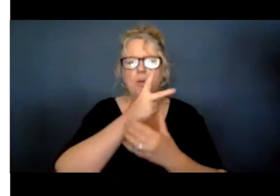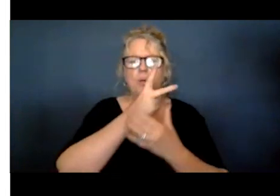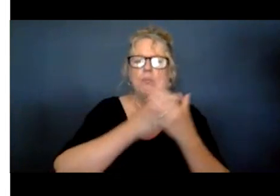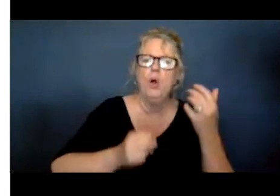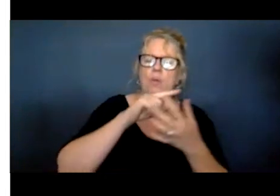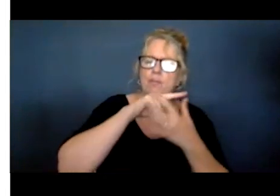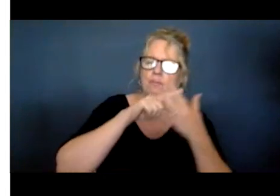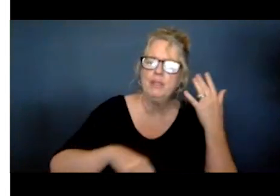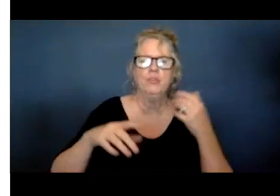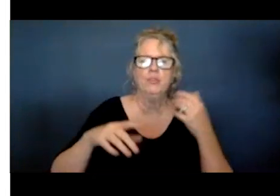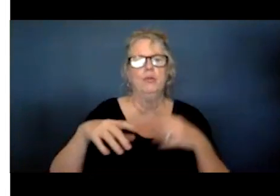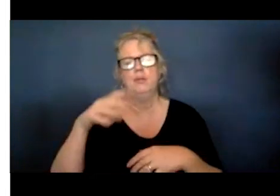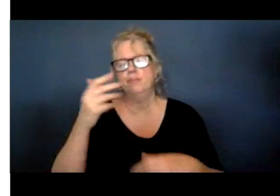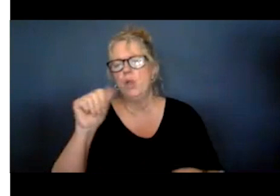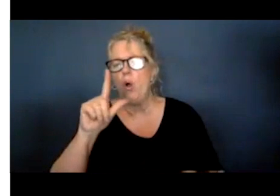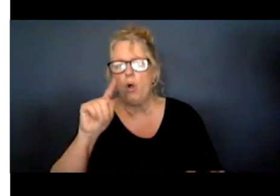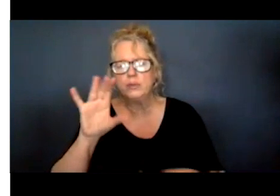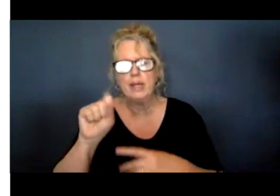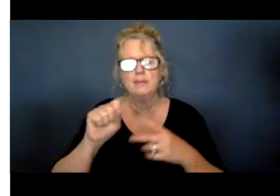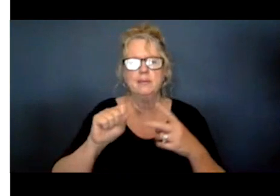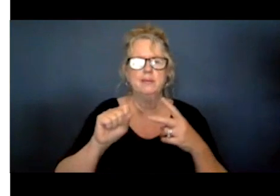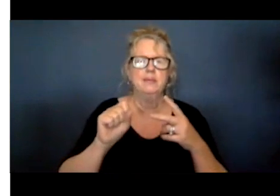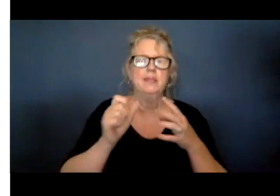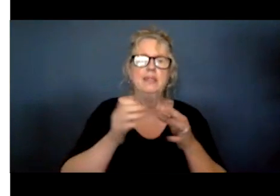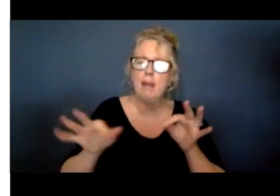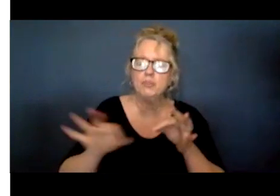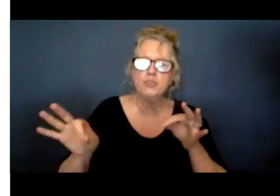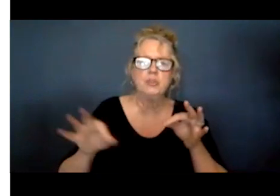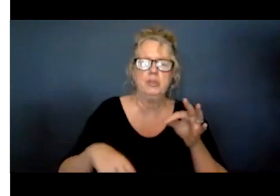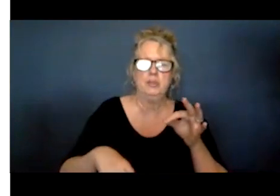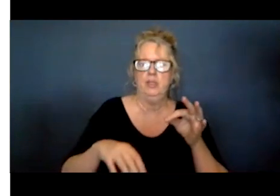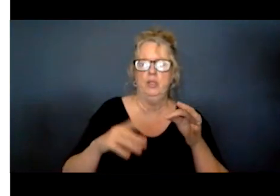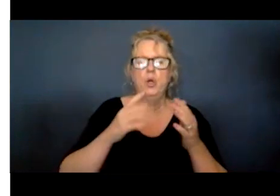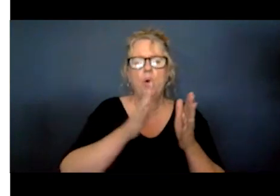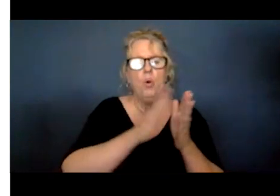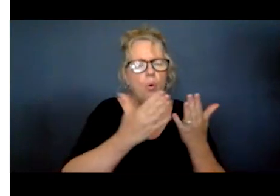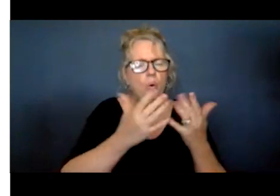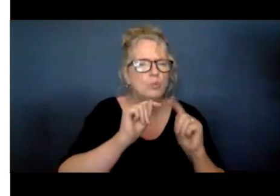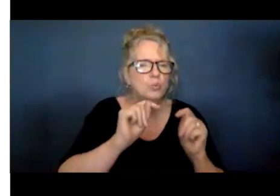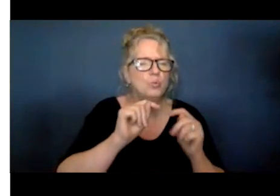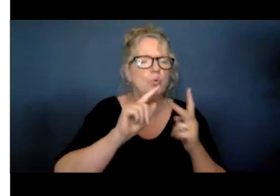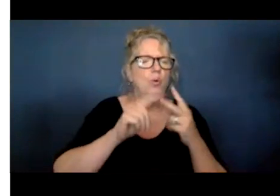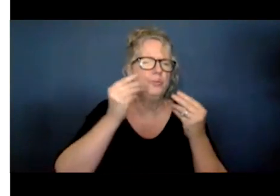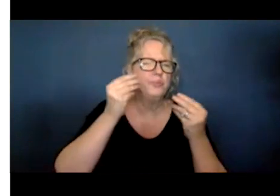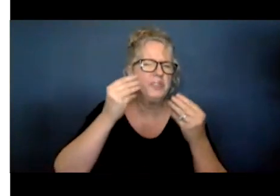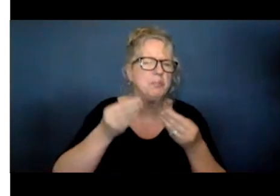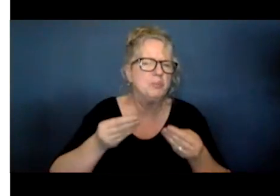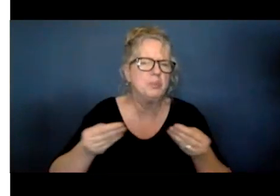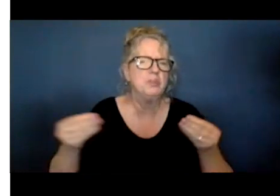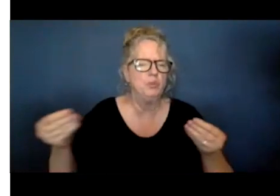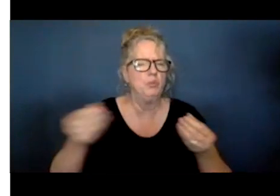like alt text and captioning, and where to find tutorials and support materials. Ensure